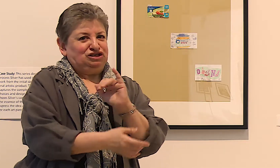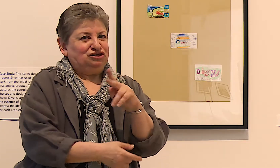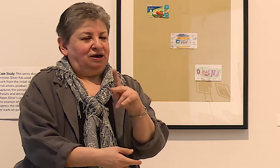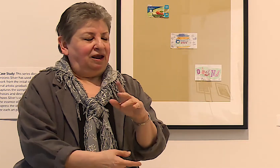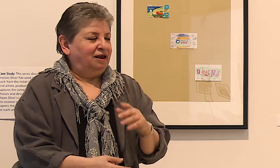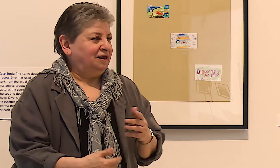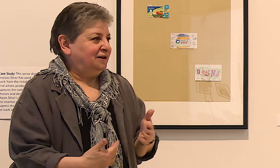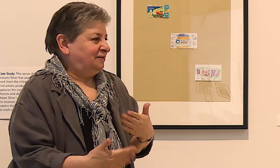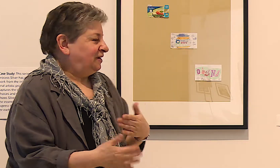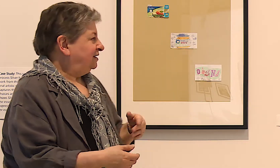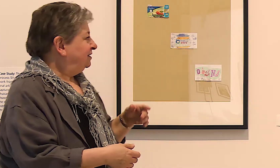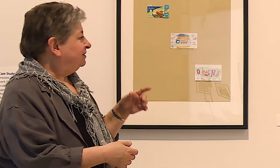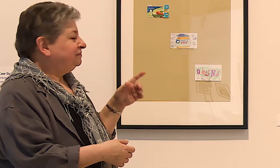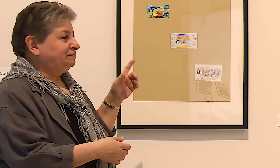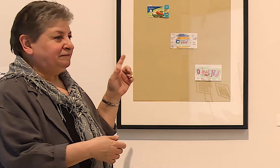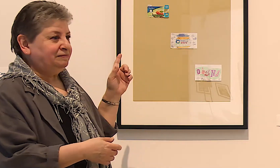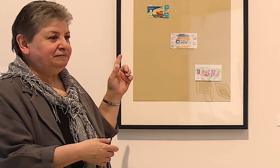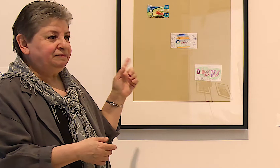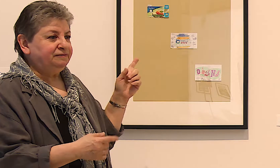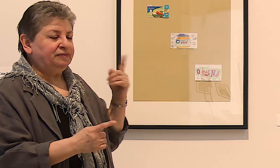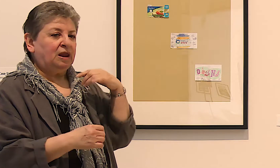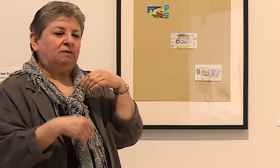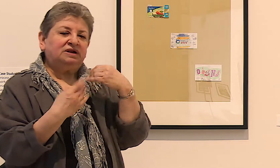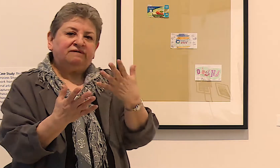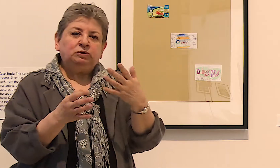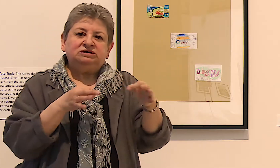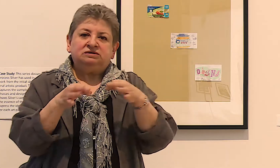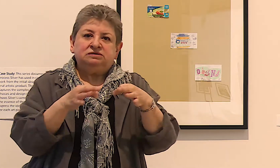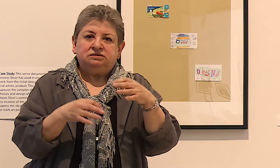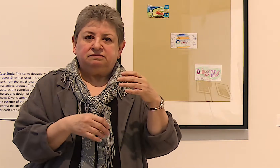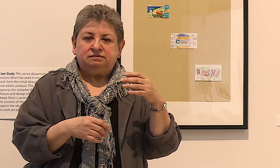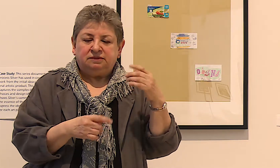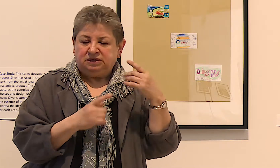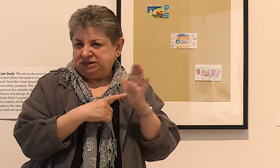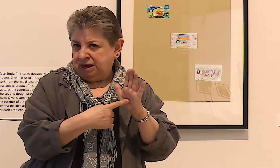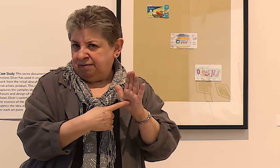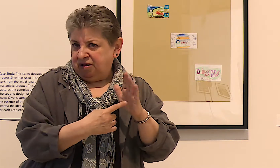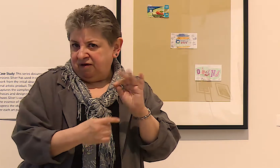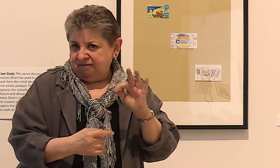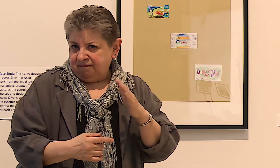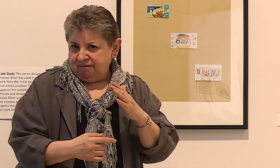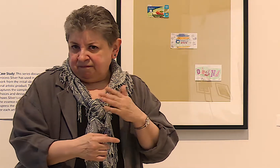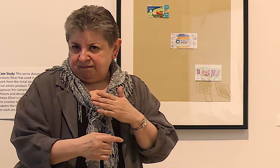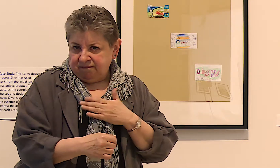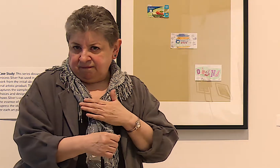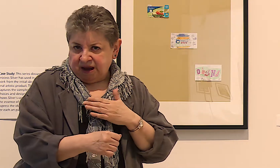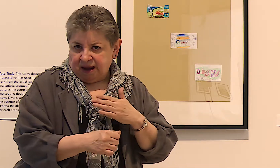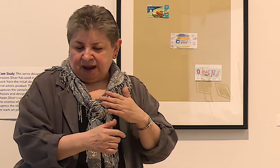especially paper. Ha ha! Anyways, let me just give you a few examples.